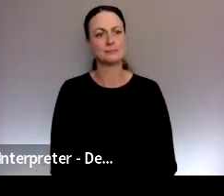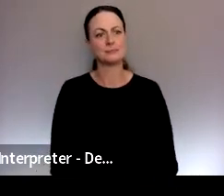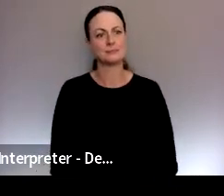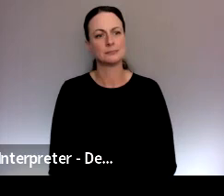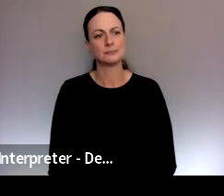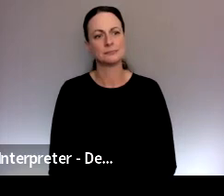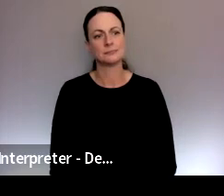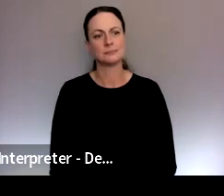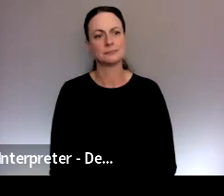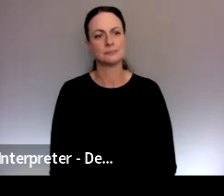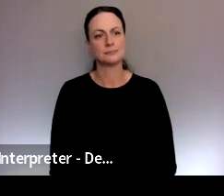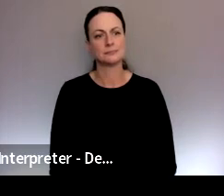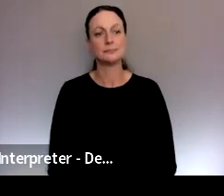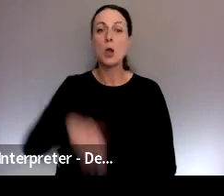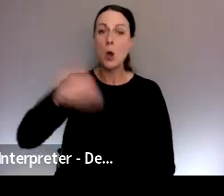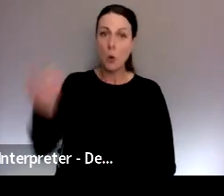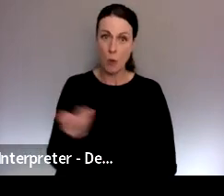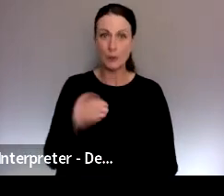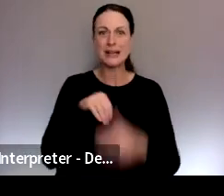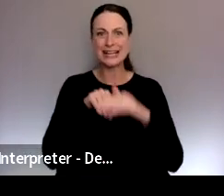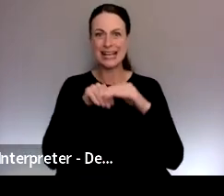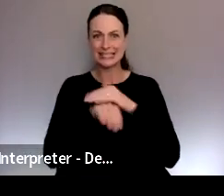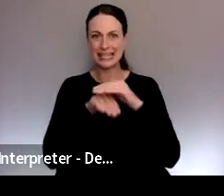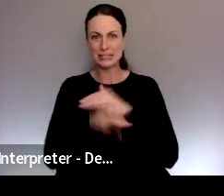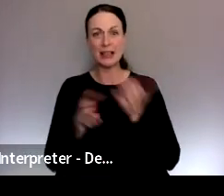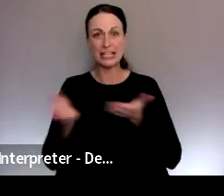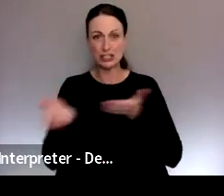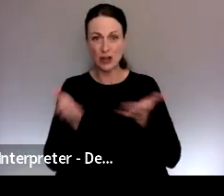Welcome to a WeCo Accessibility Services quick tip video